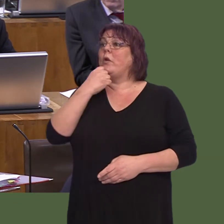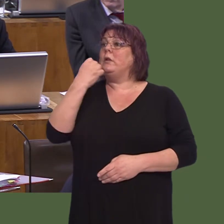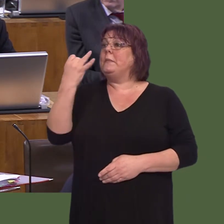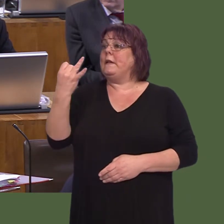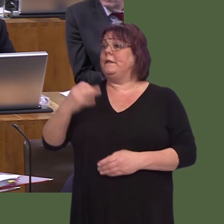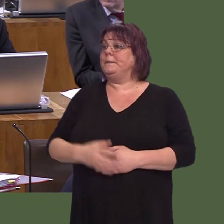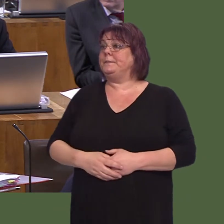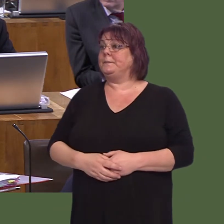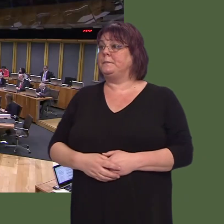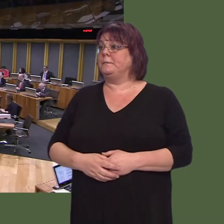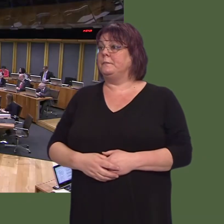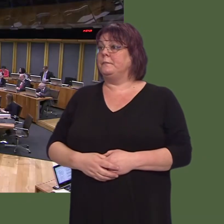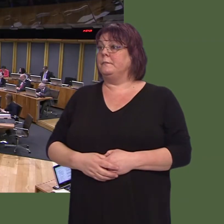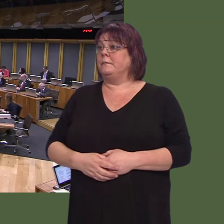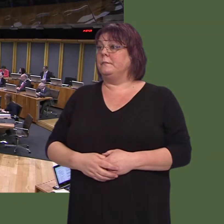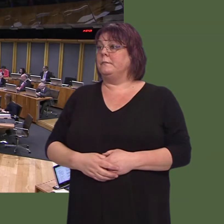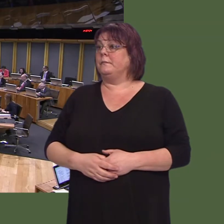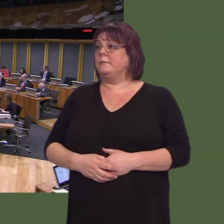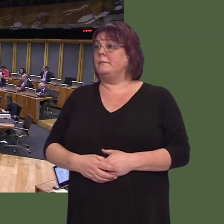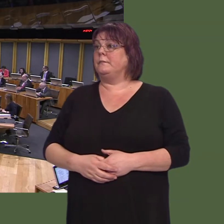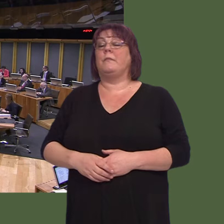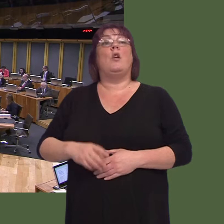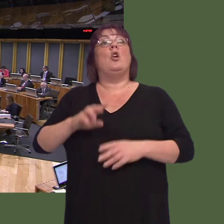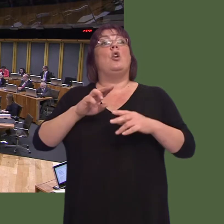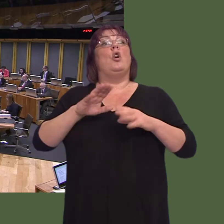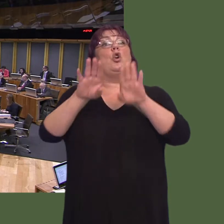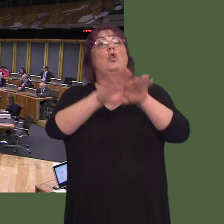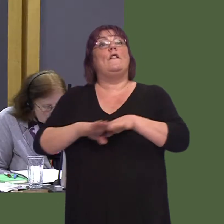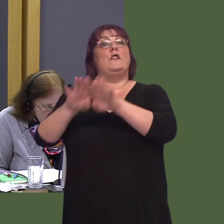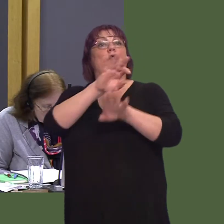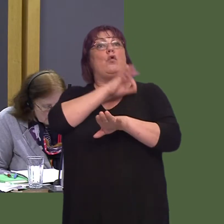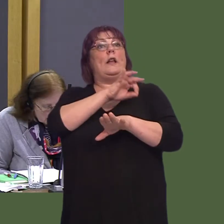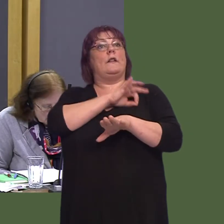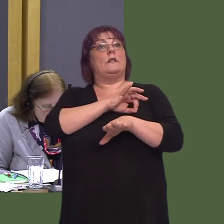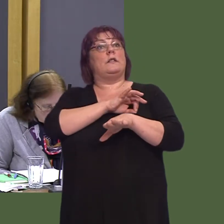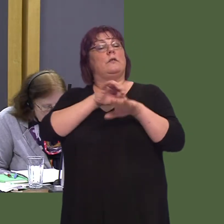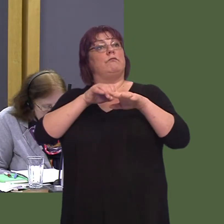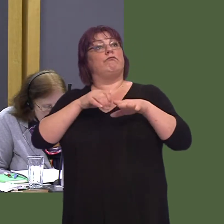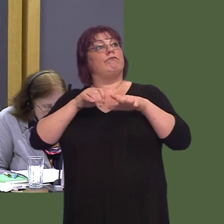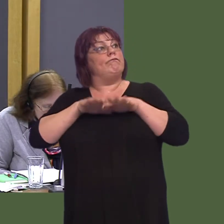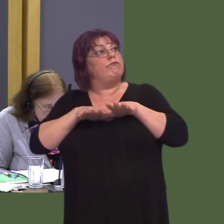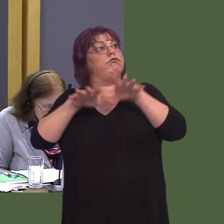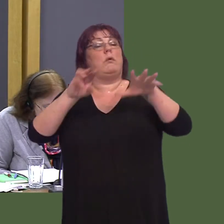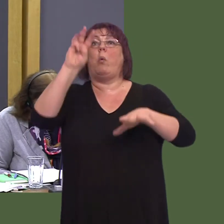Will the First Minister make a statement on the impact of the roll-out of universal credit in Wales? OAQ51608 Carwyn Jones AM: I'm extremely concerned about